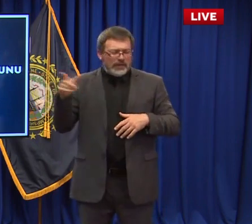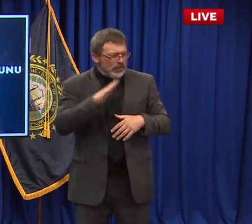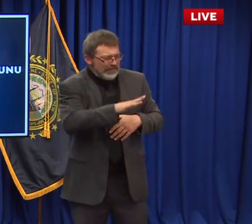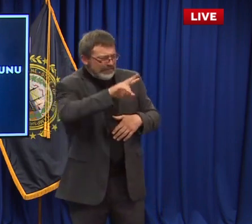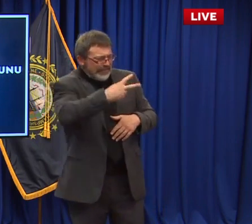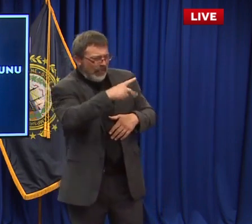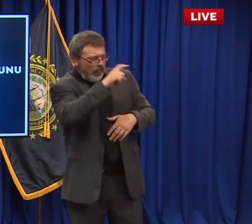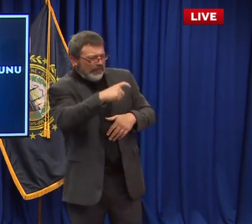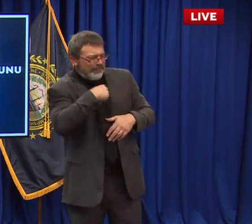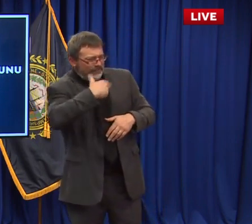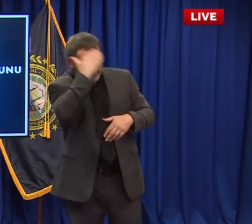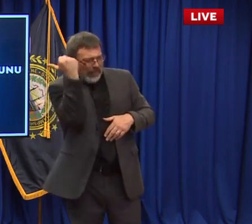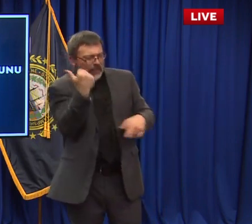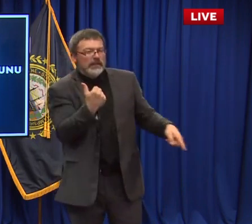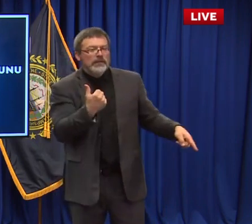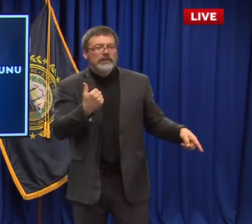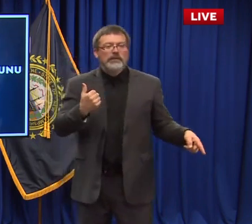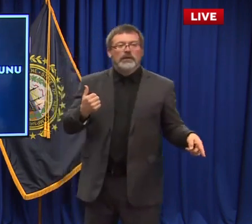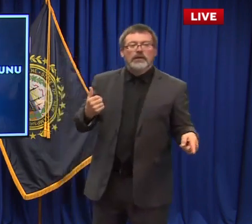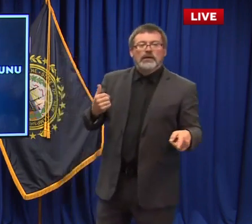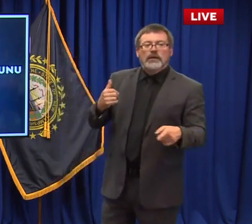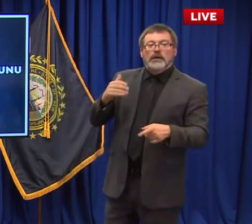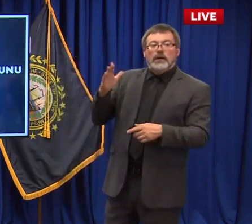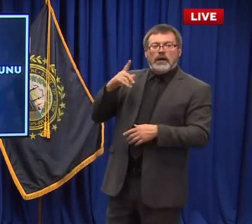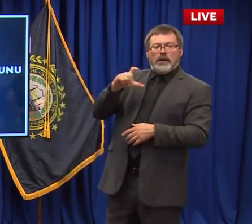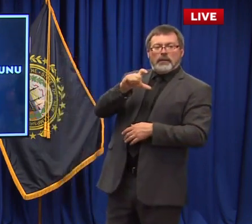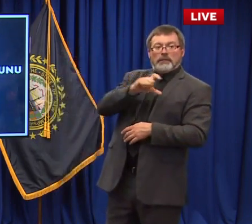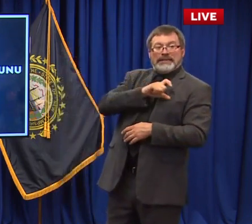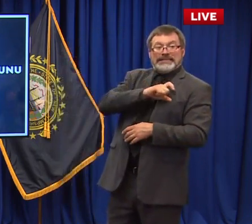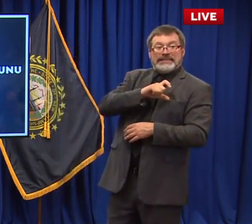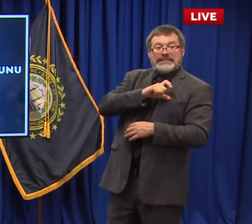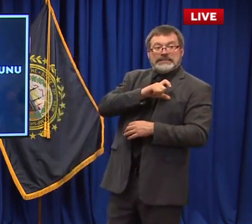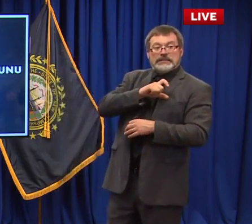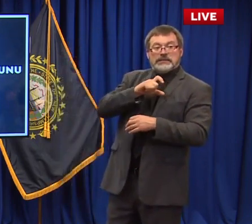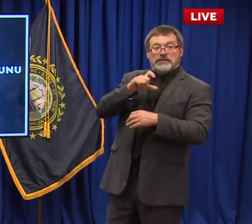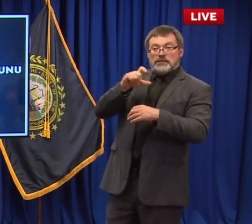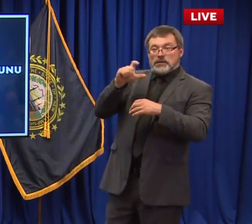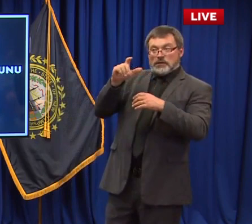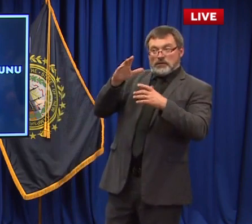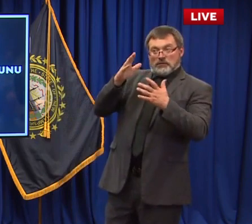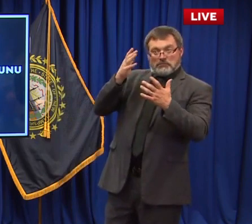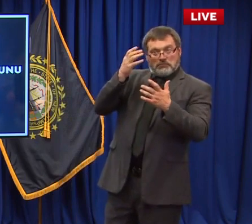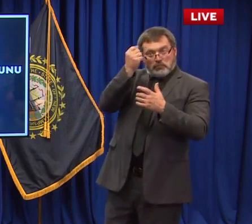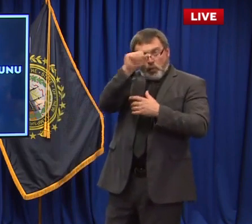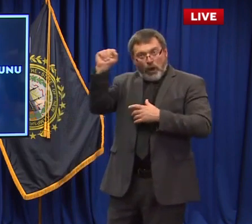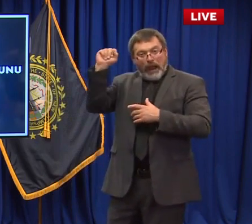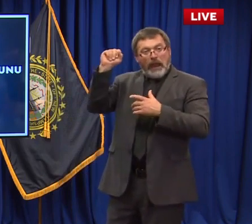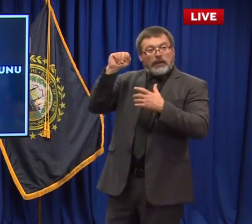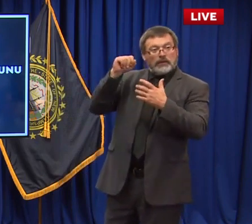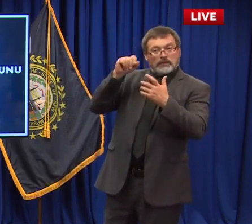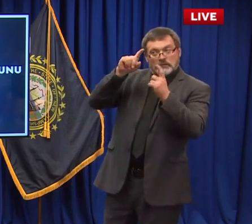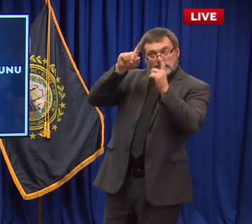WHAT WAS THE SECOND HALF OF THE QUESTION? JUST ABOUT LAW ENFORCEMENT.